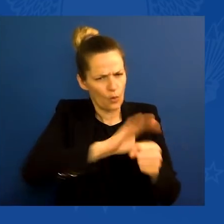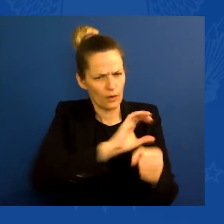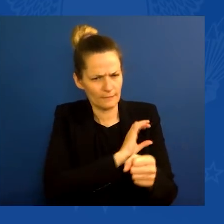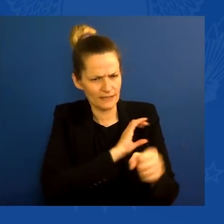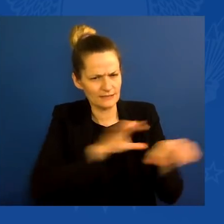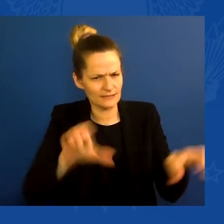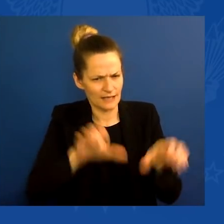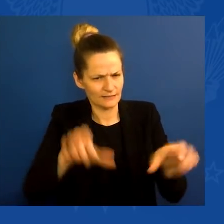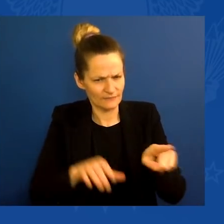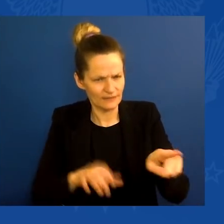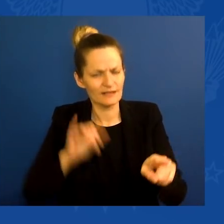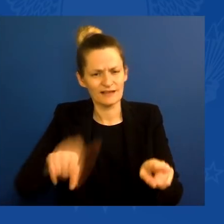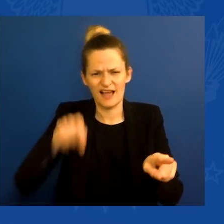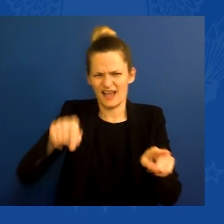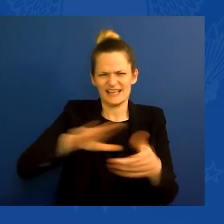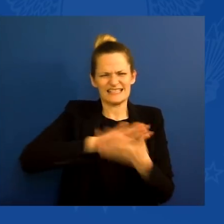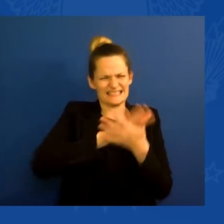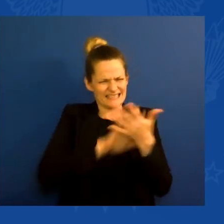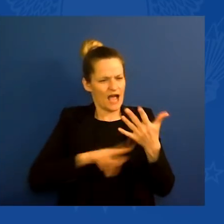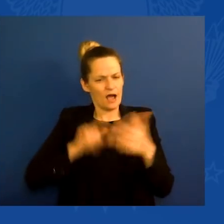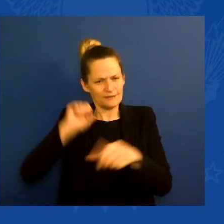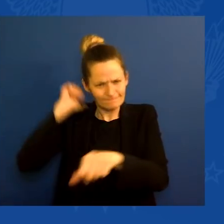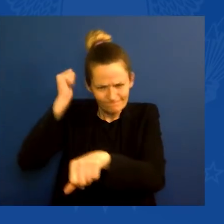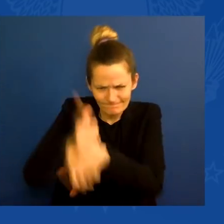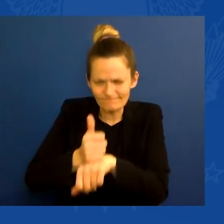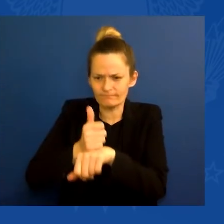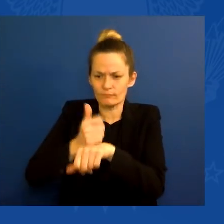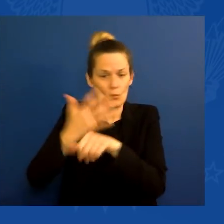to address violent crime, to combat hate and extremism.